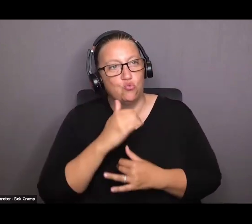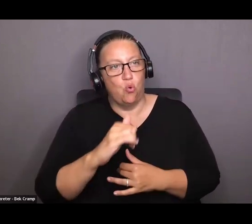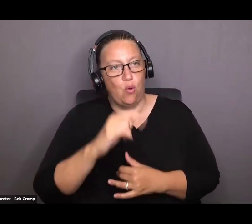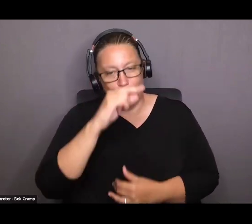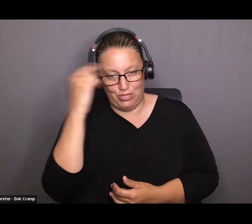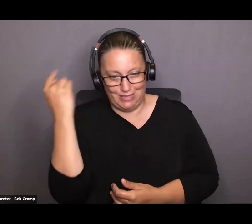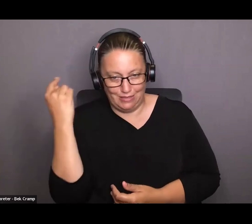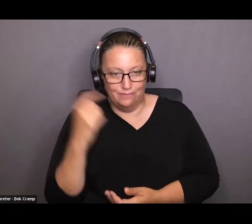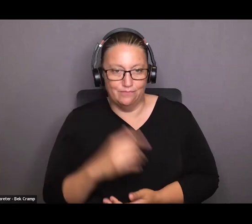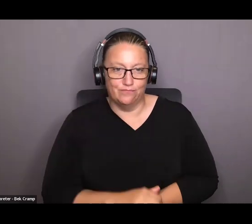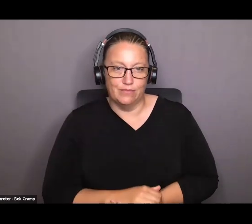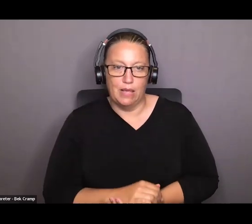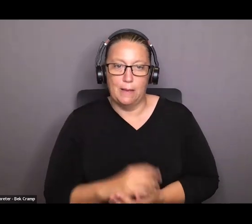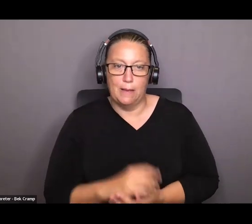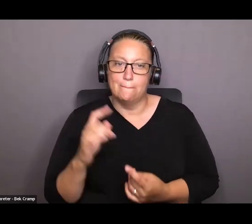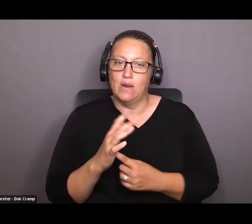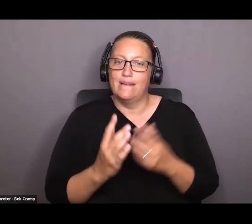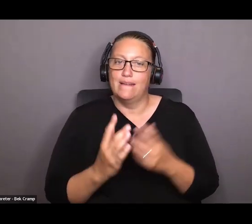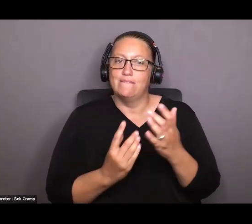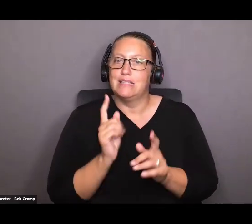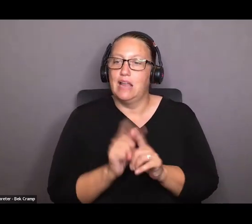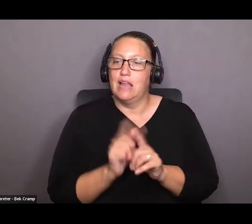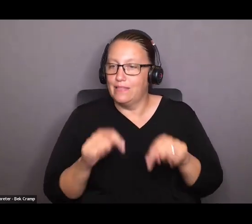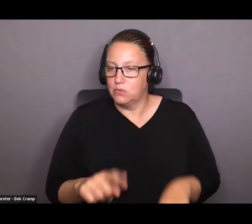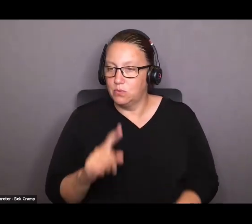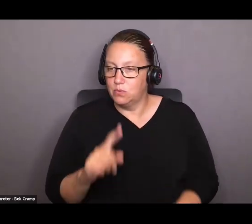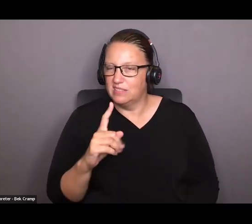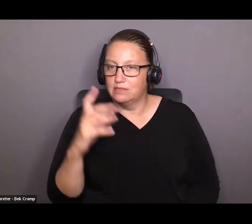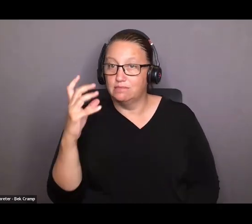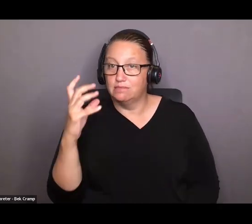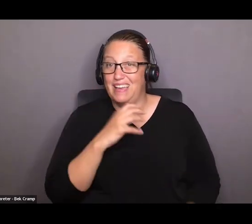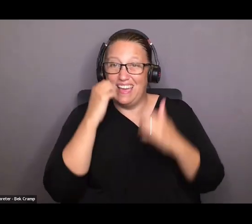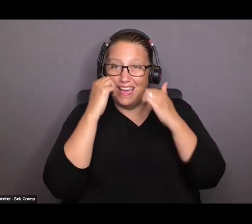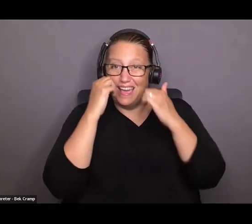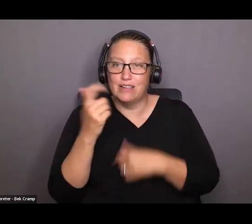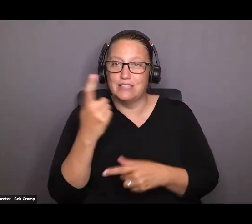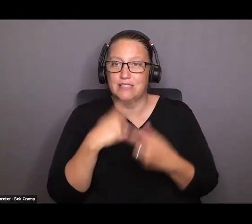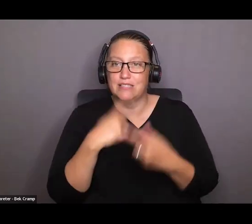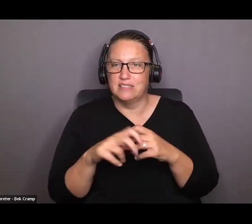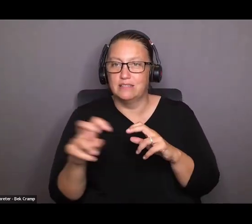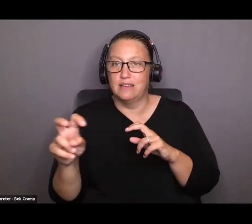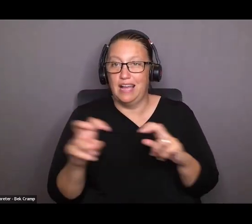Important events like this one evidence into action, and it's brought together so